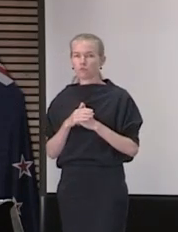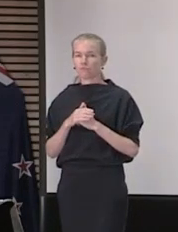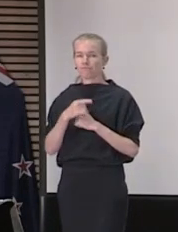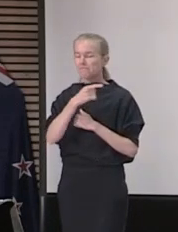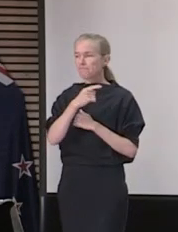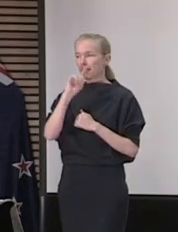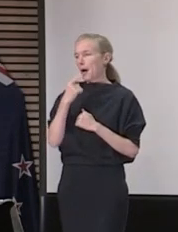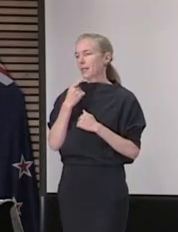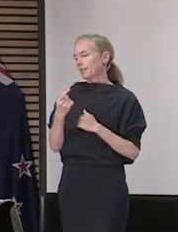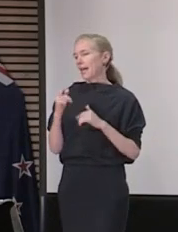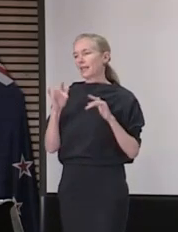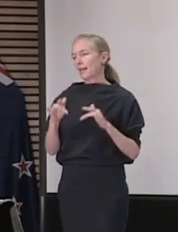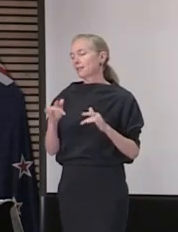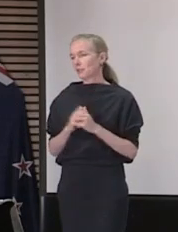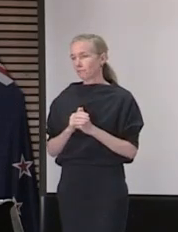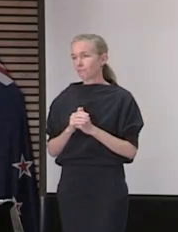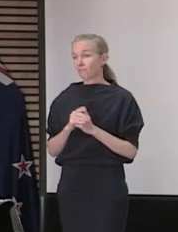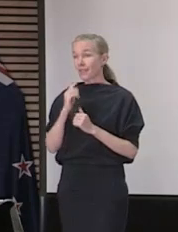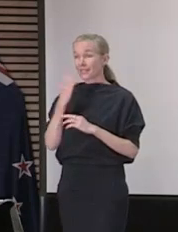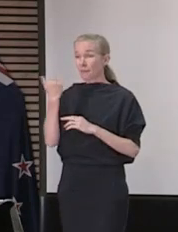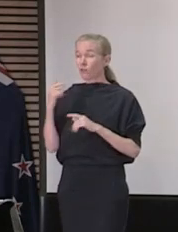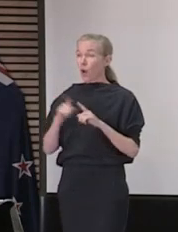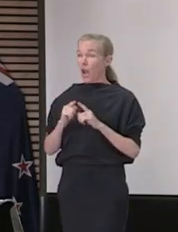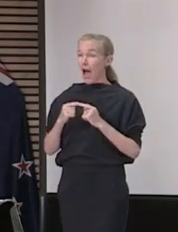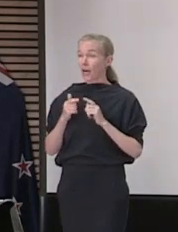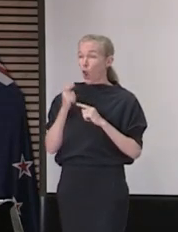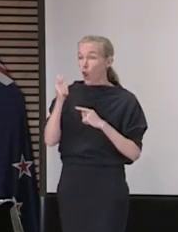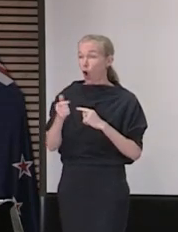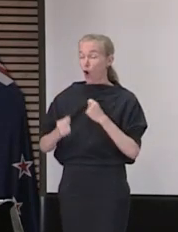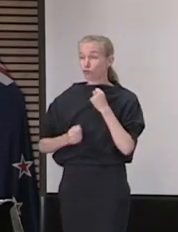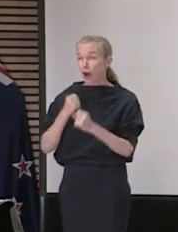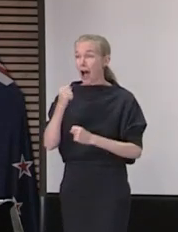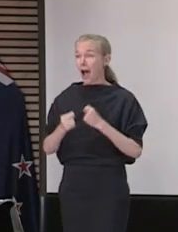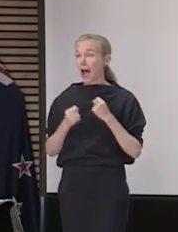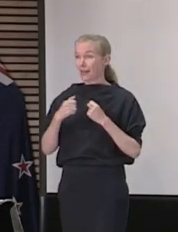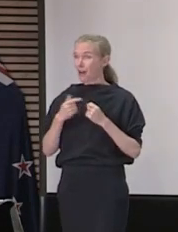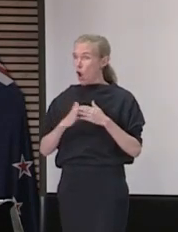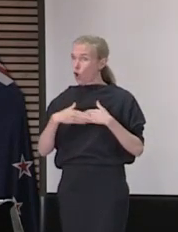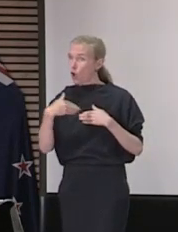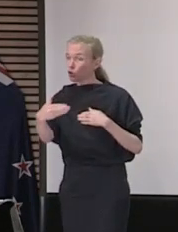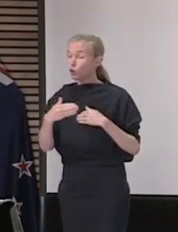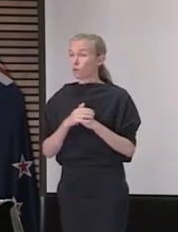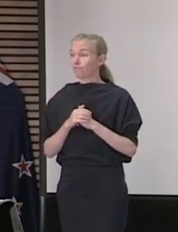This will be amar And our borders willcontinue to be a high riskelement for New Zealand.